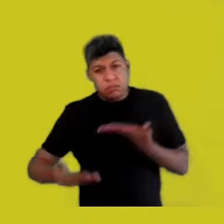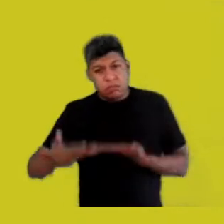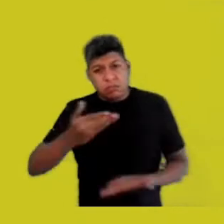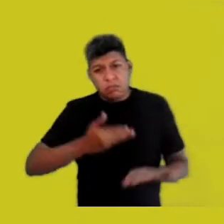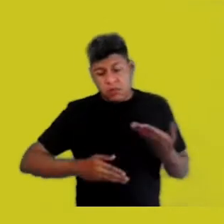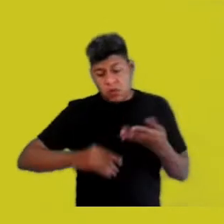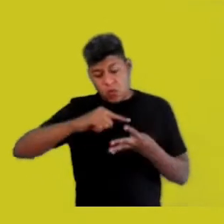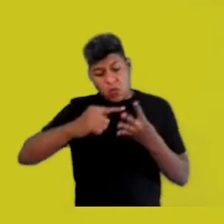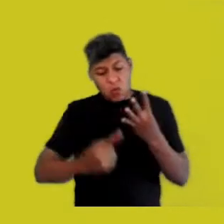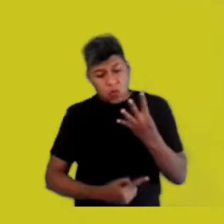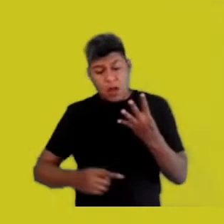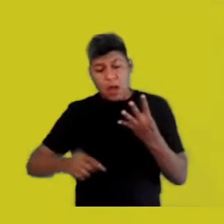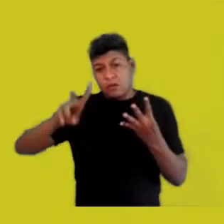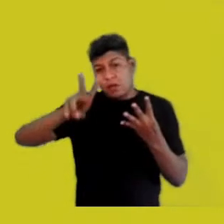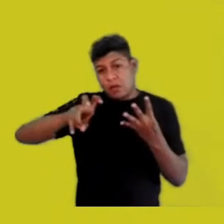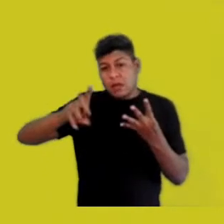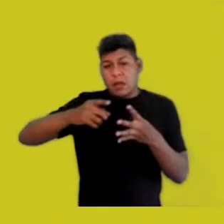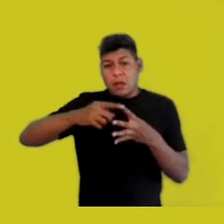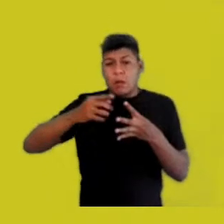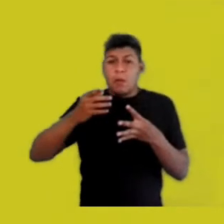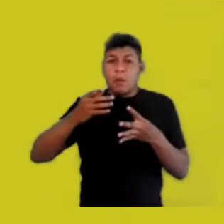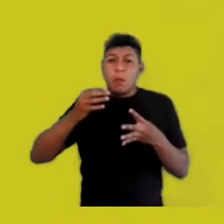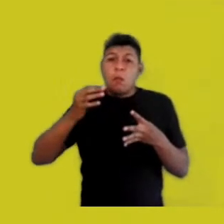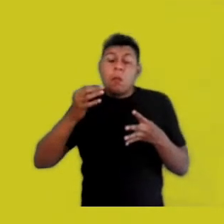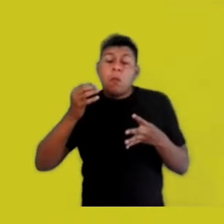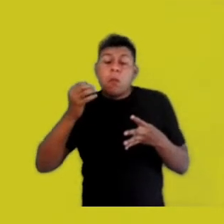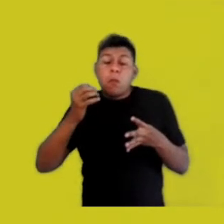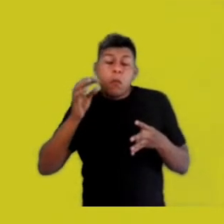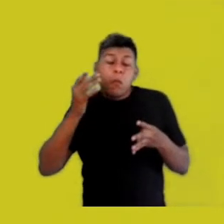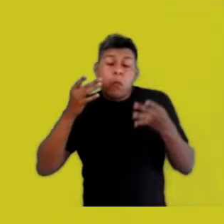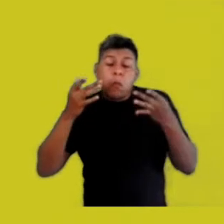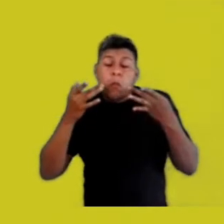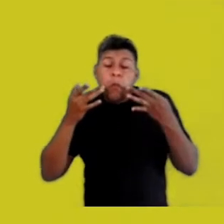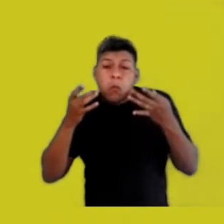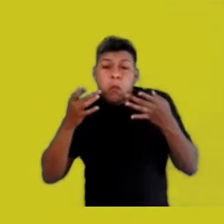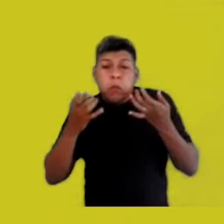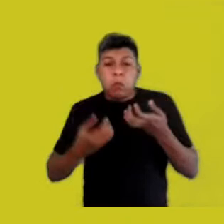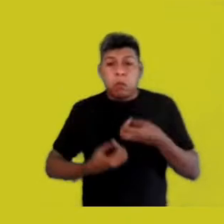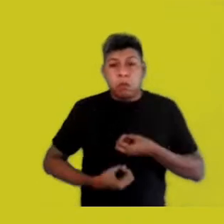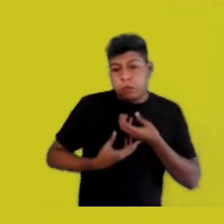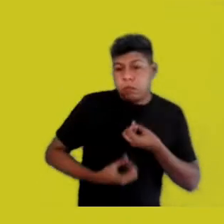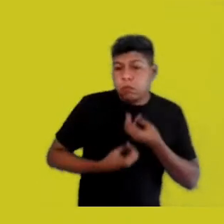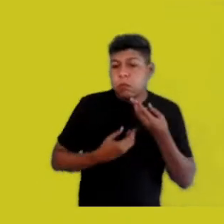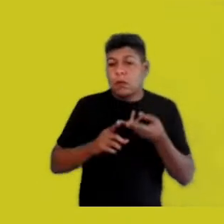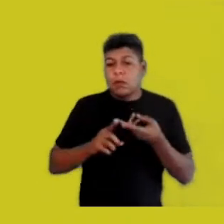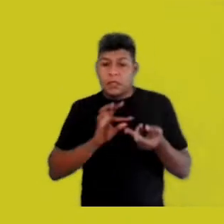poetical, technical, ethical, aesthetical - they are never disconnected.